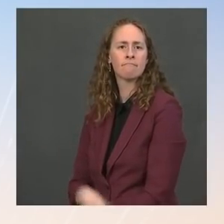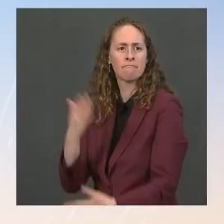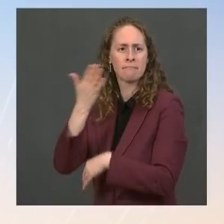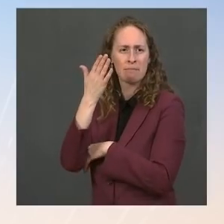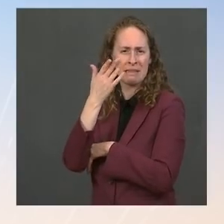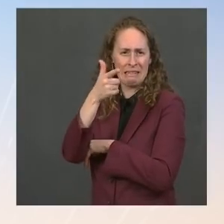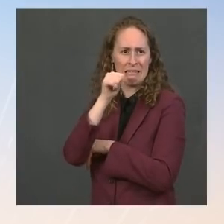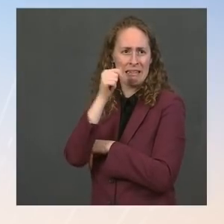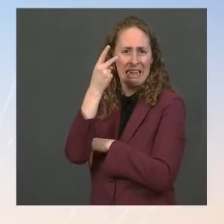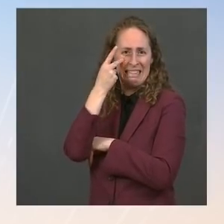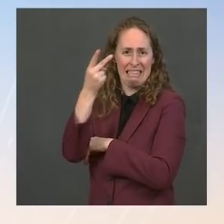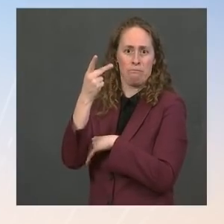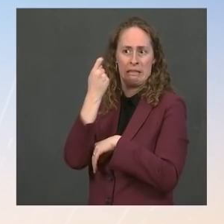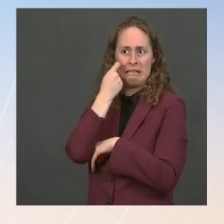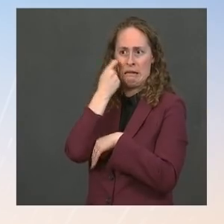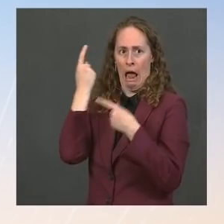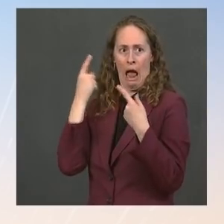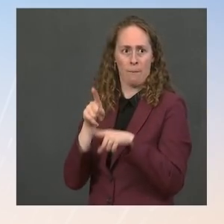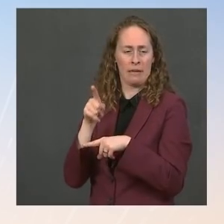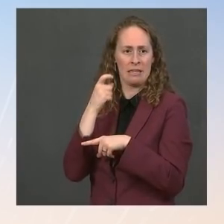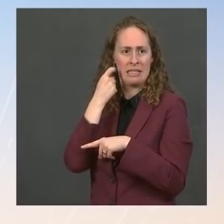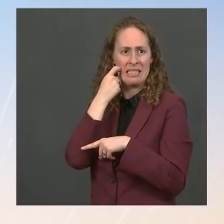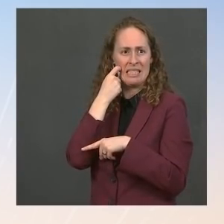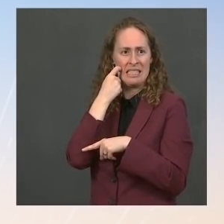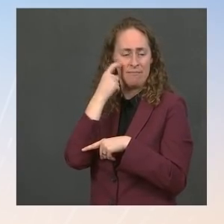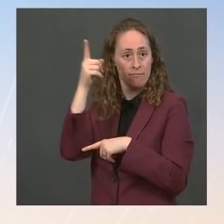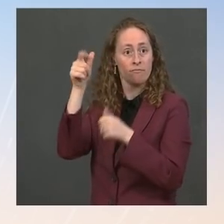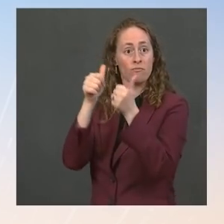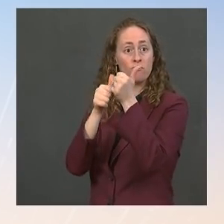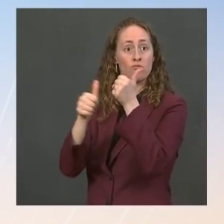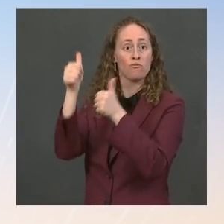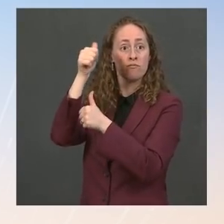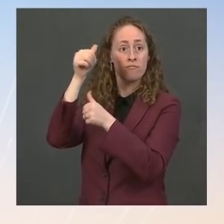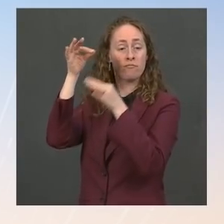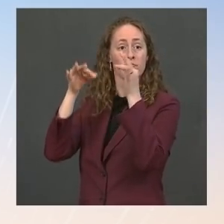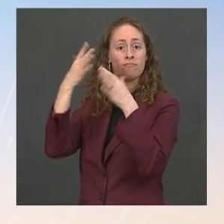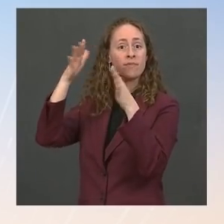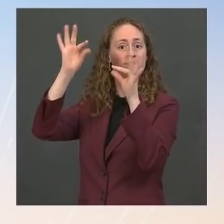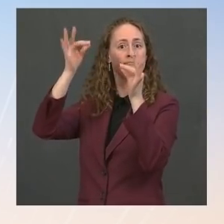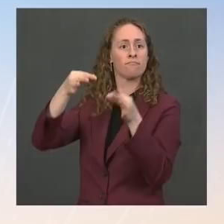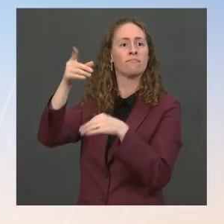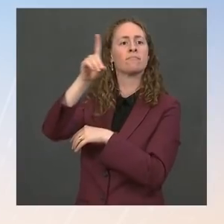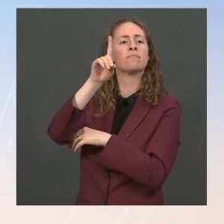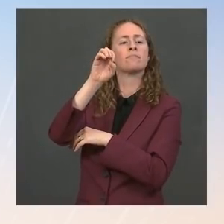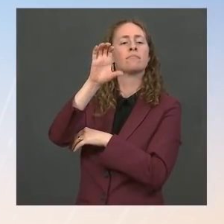but the Supreme Court has set a December 1st hearing date for the Mississippi abortion law